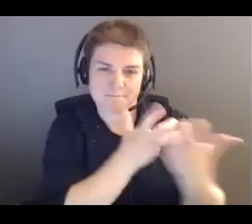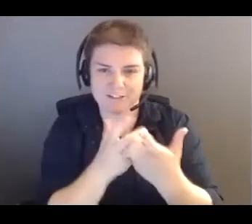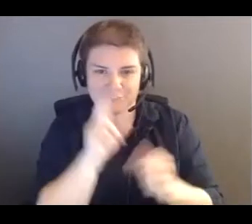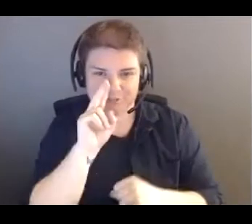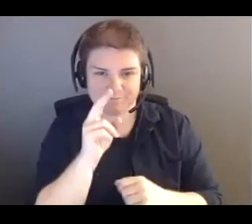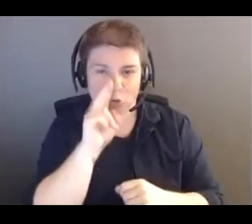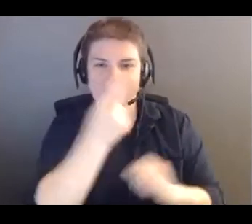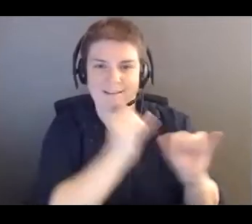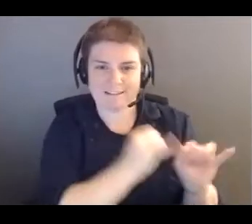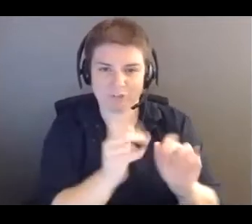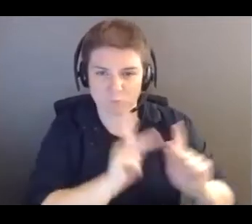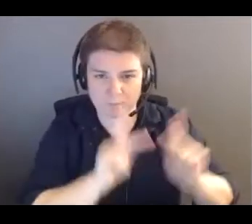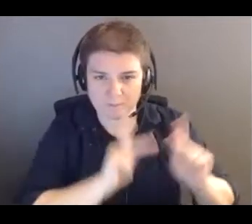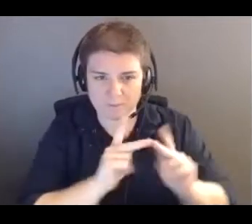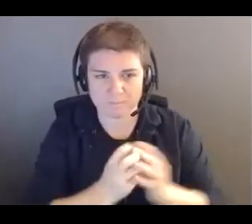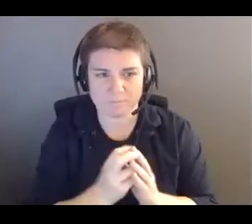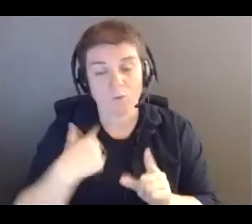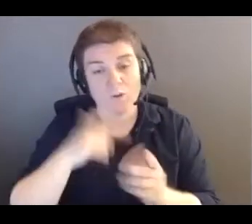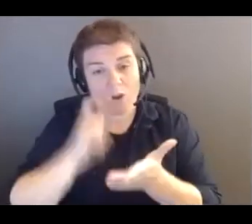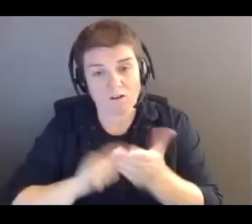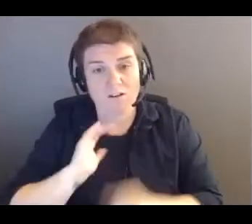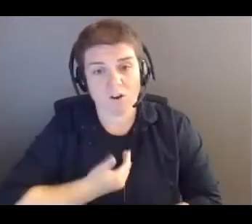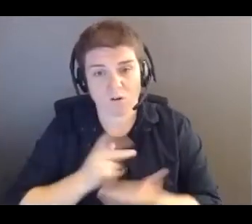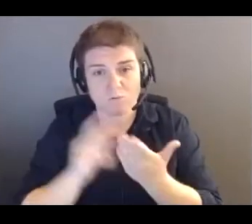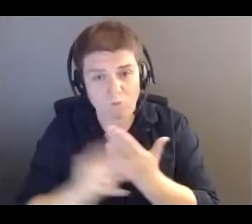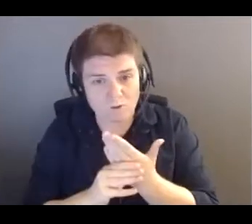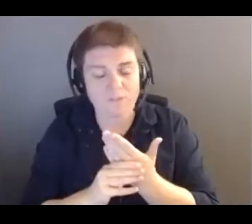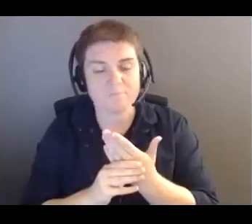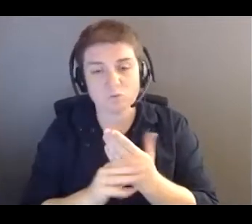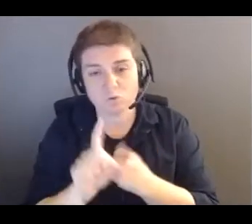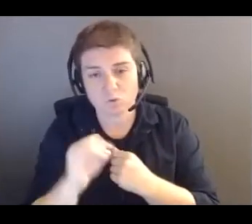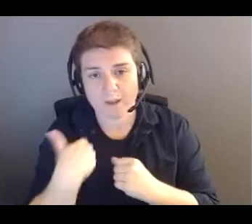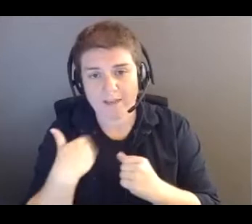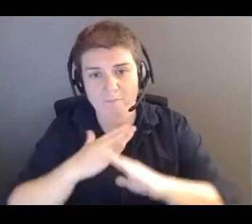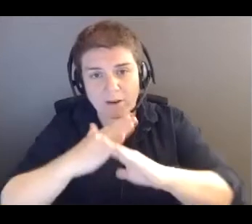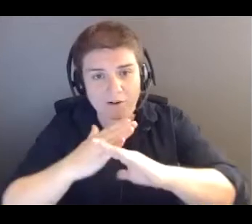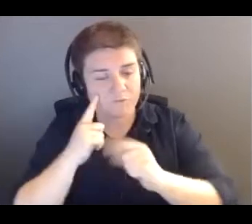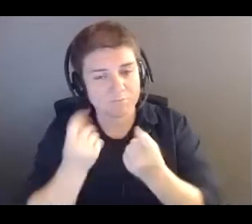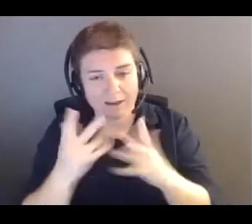granting programs and processes create barriers to access for many artists and organizations